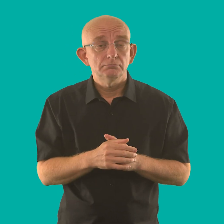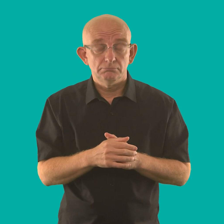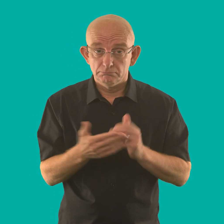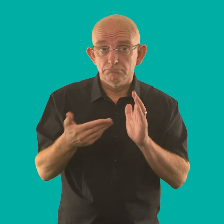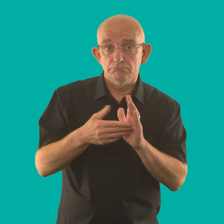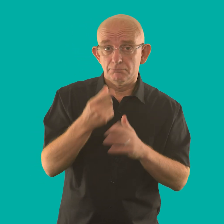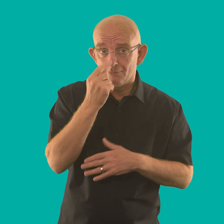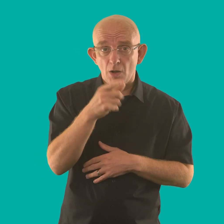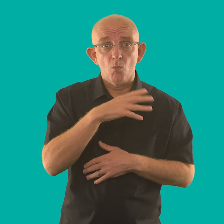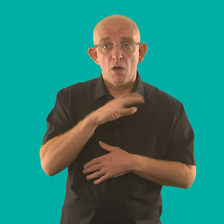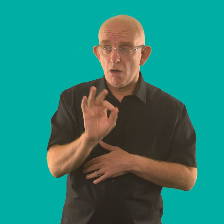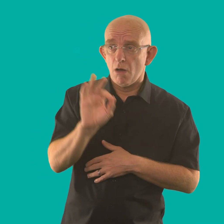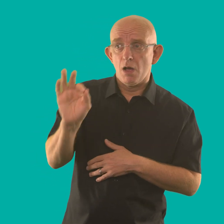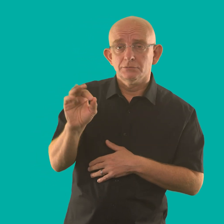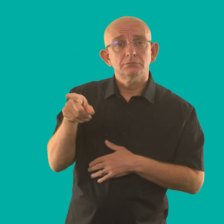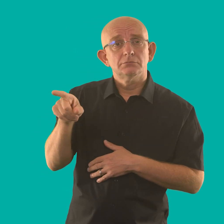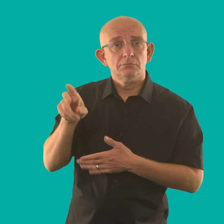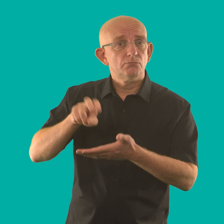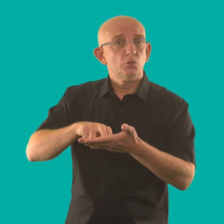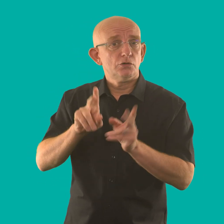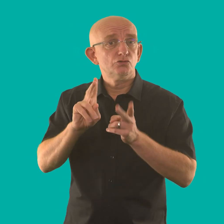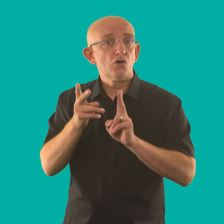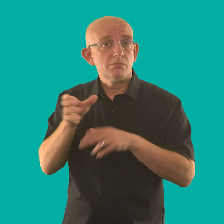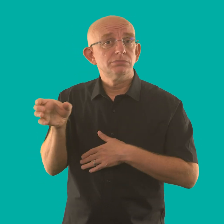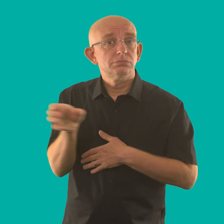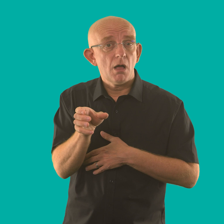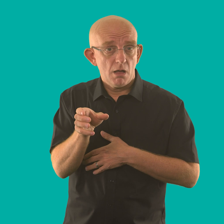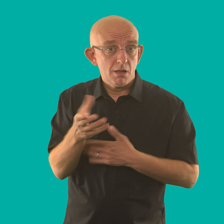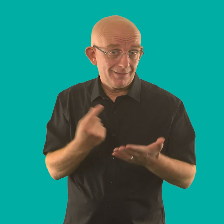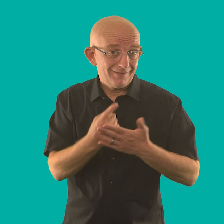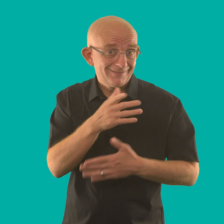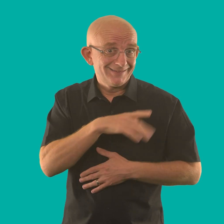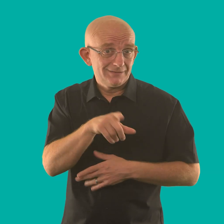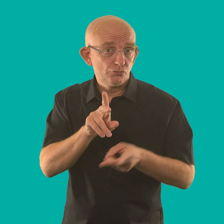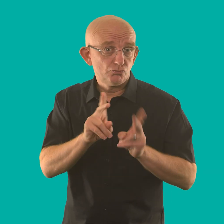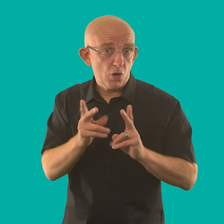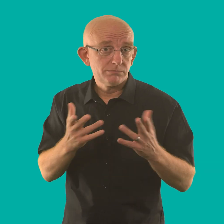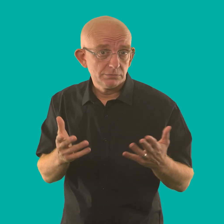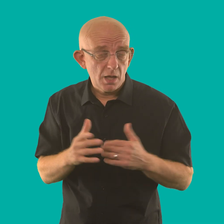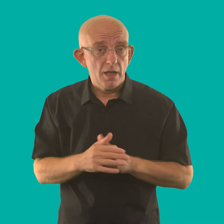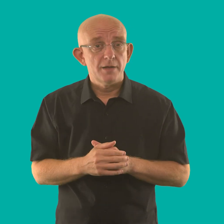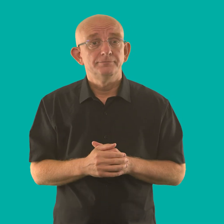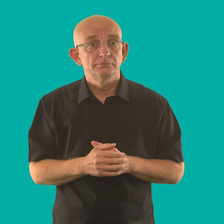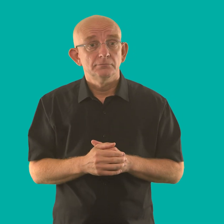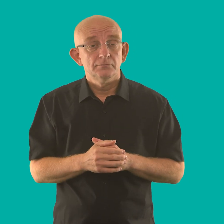You can also ask for an interpreter to be present if you need one.